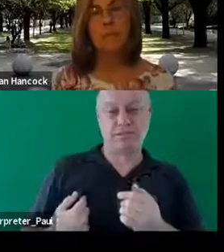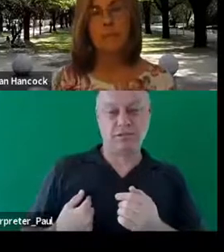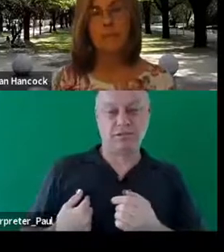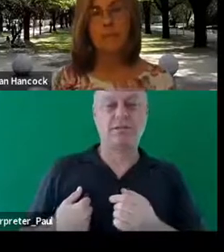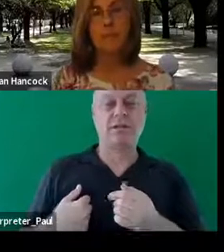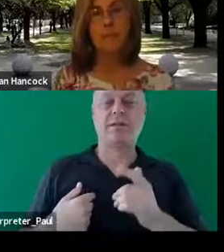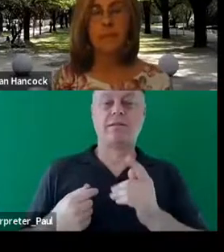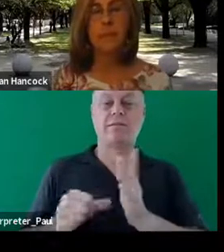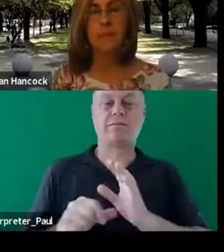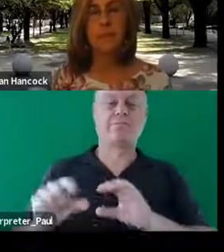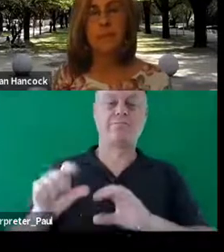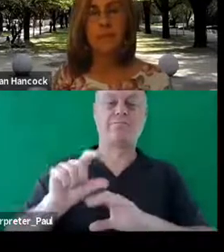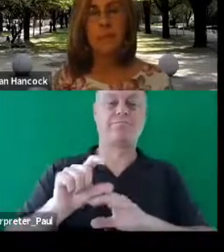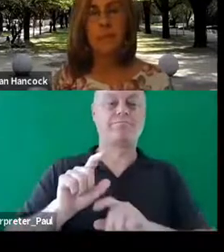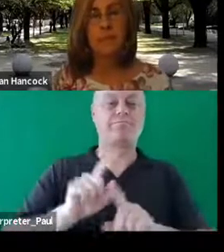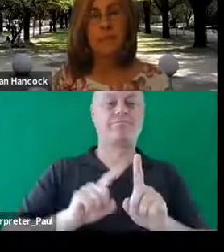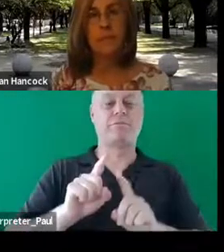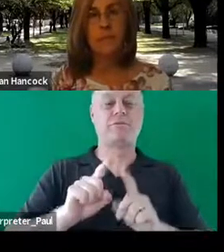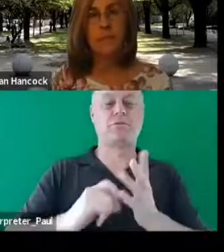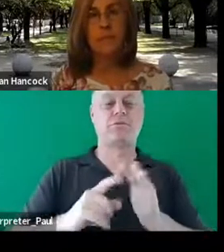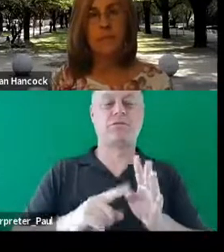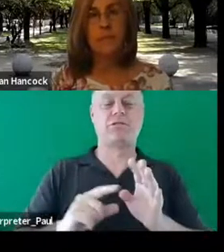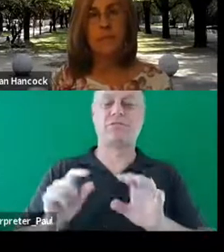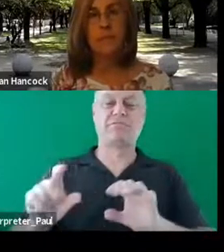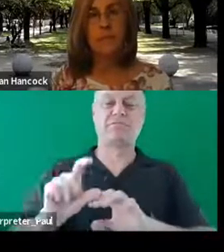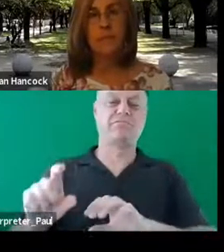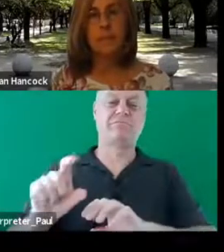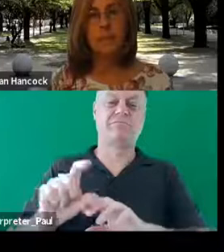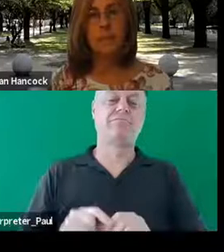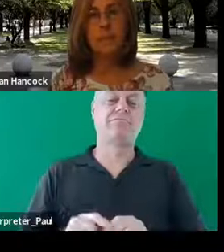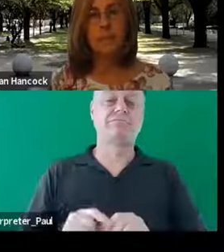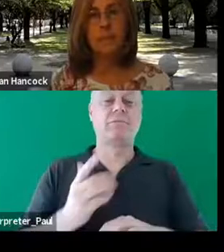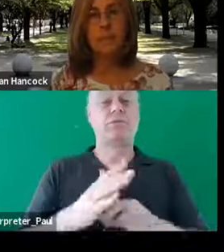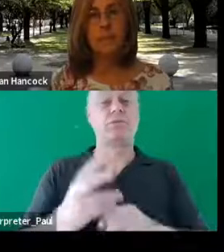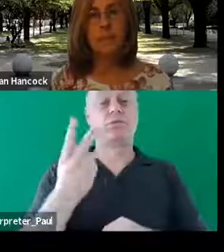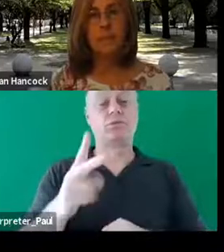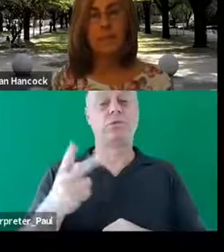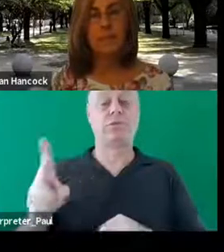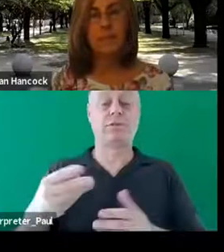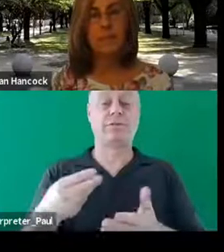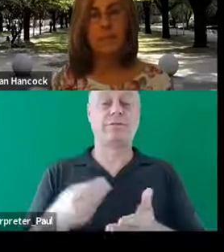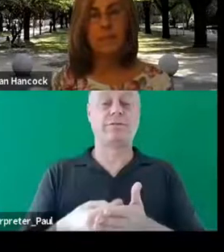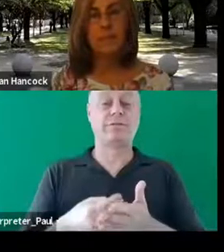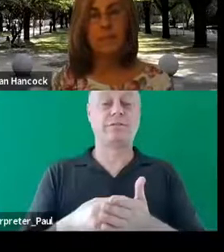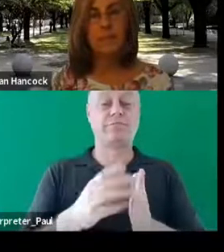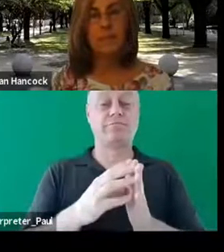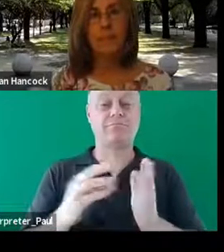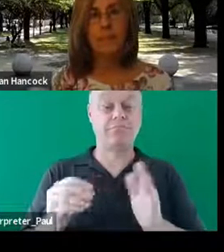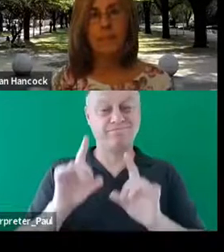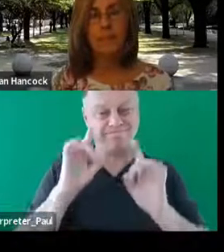up with the mentor salaries and the new 2020 funding model indicates that the bulk of funding